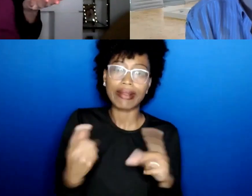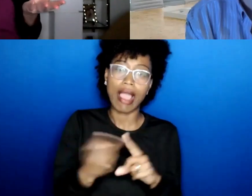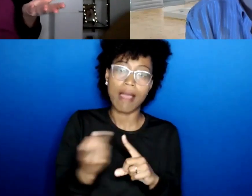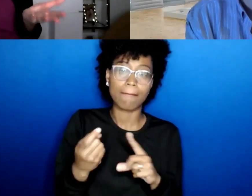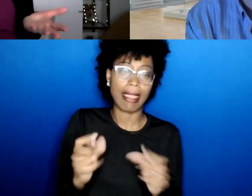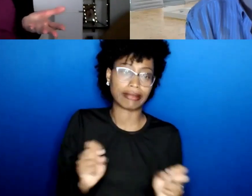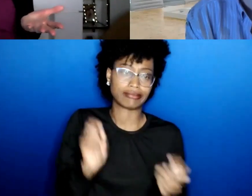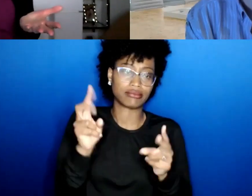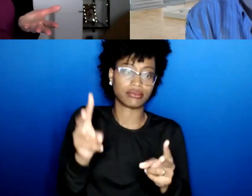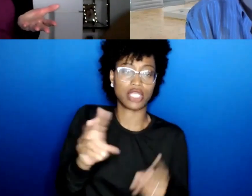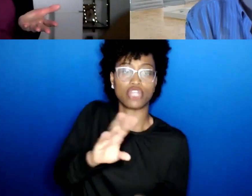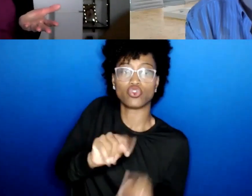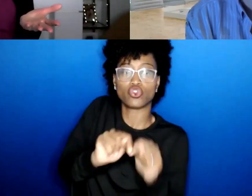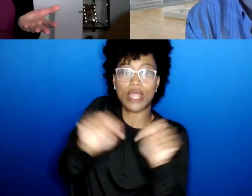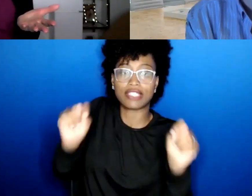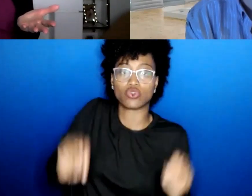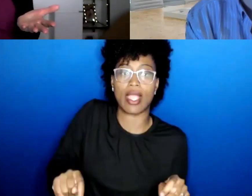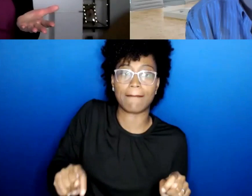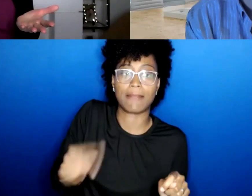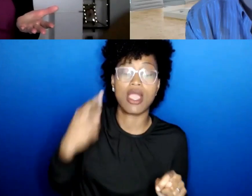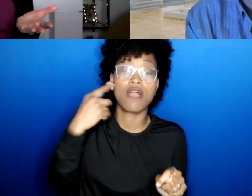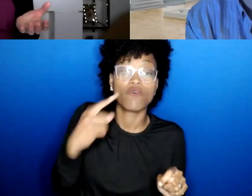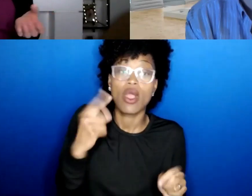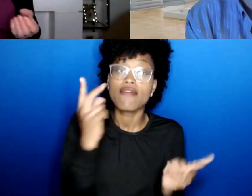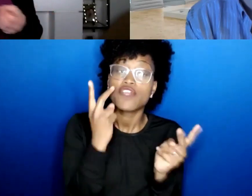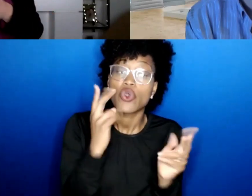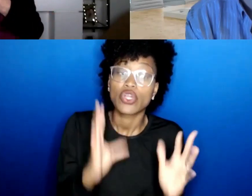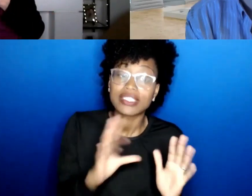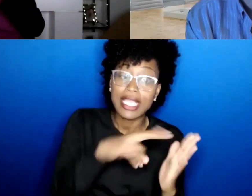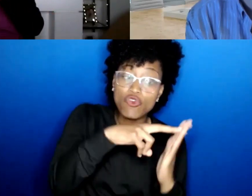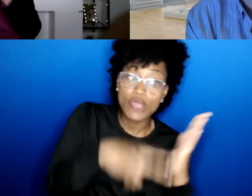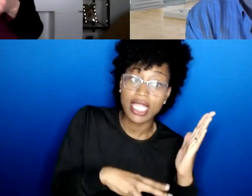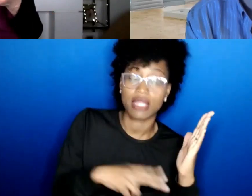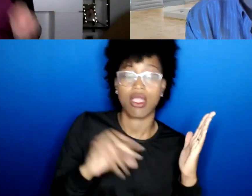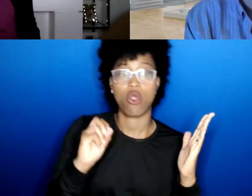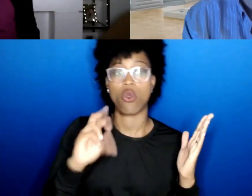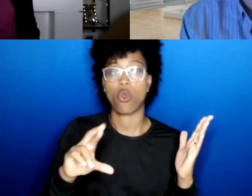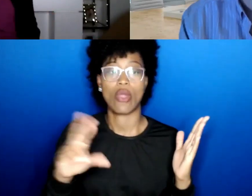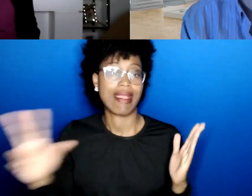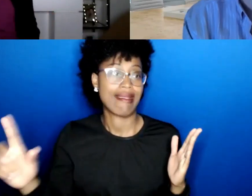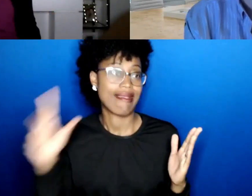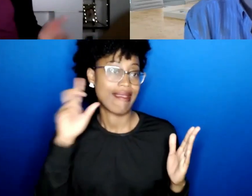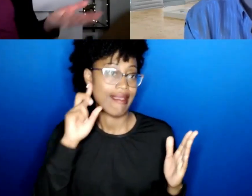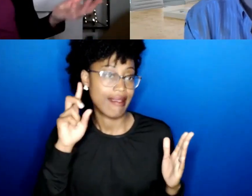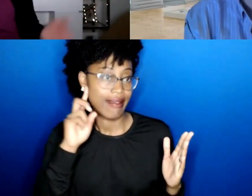06:24:15 viewers can either read the text or hear the overall narration.